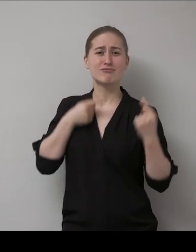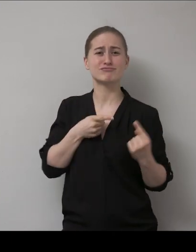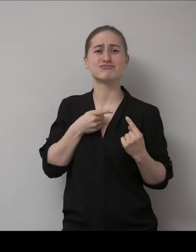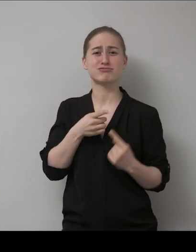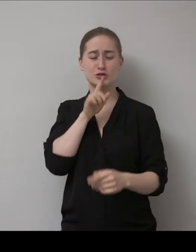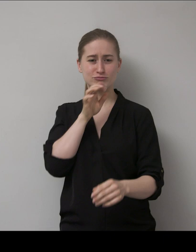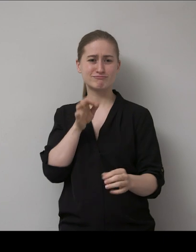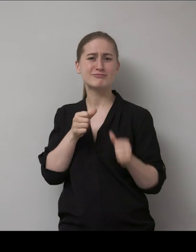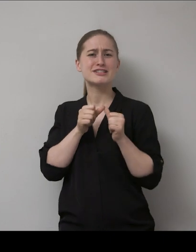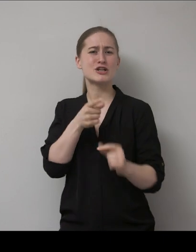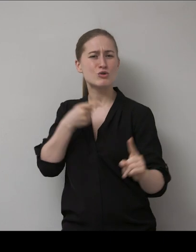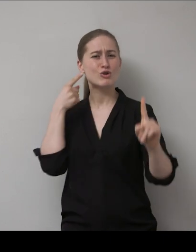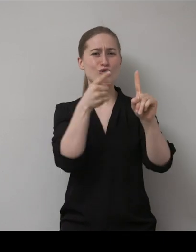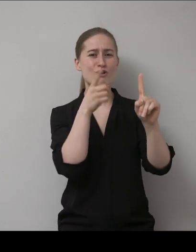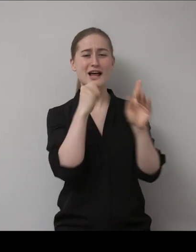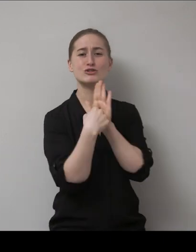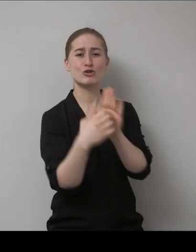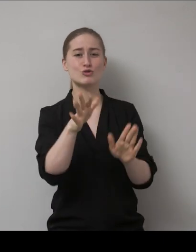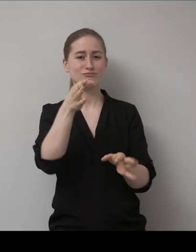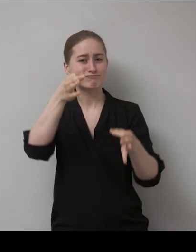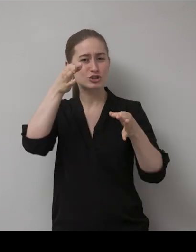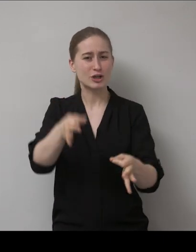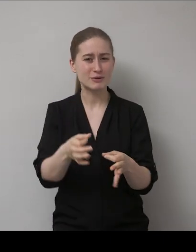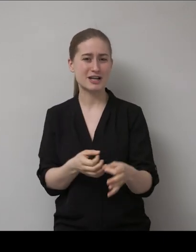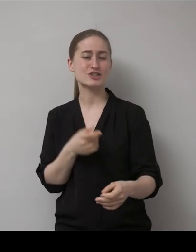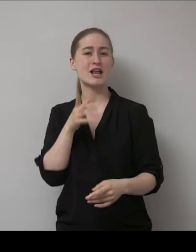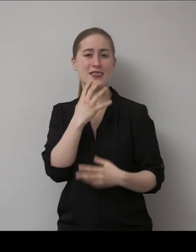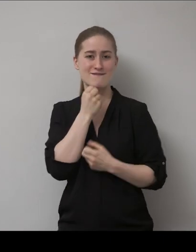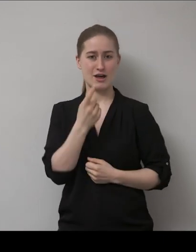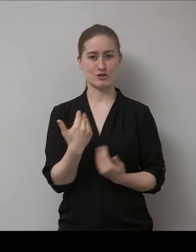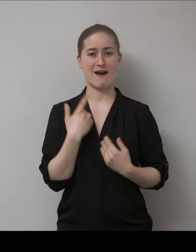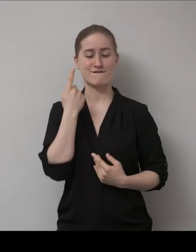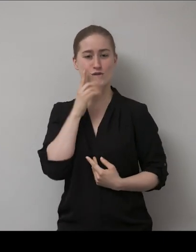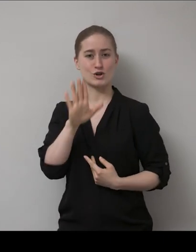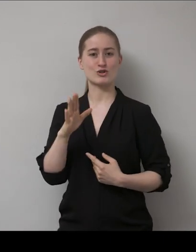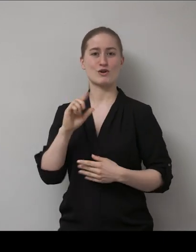which is a real symbol of your determination, and the value you place on your graduate education.